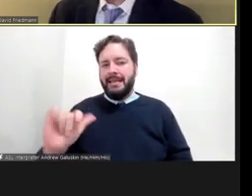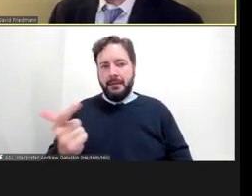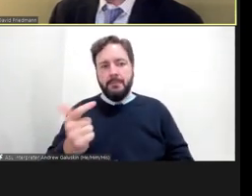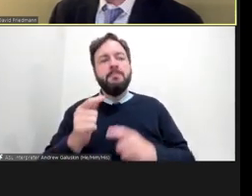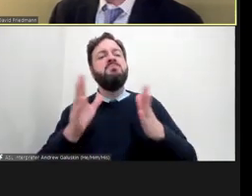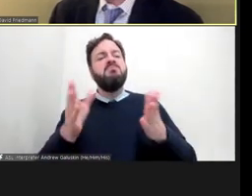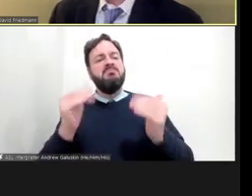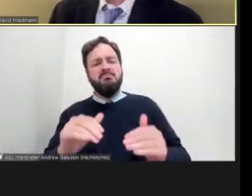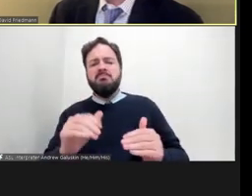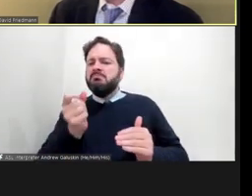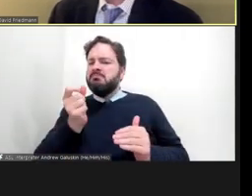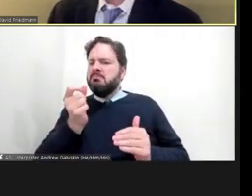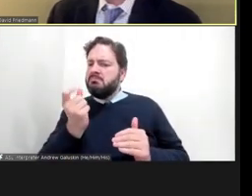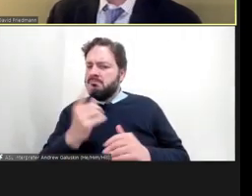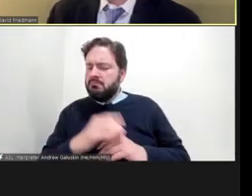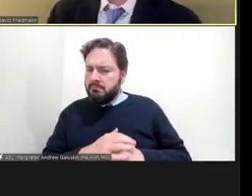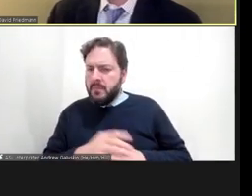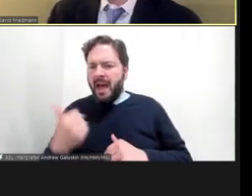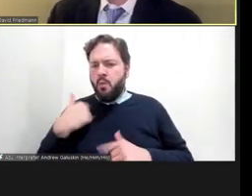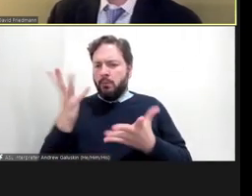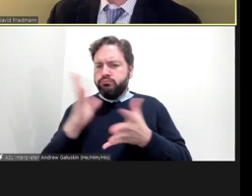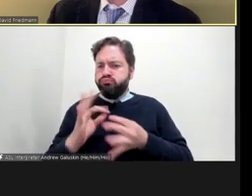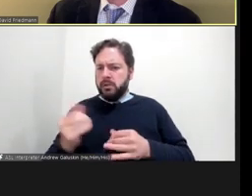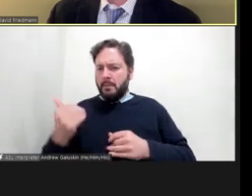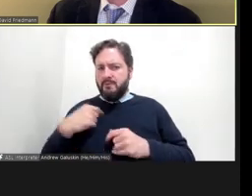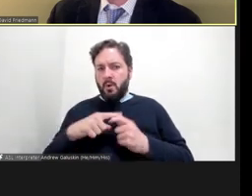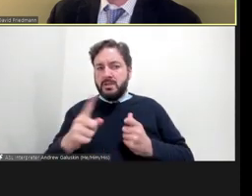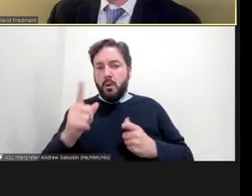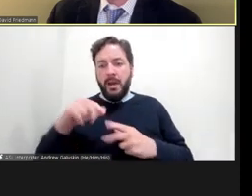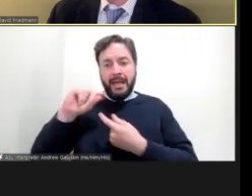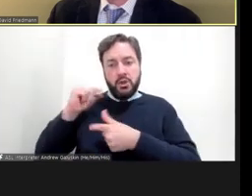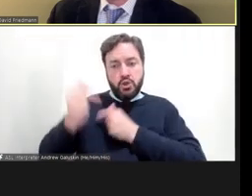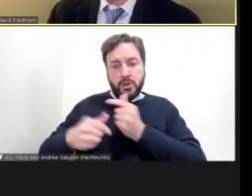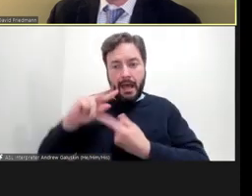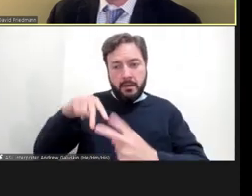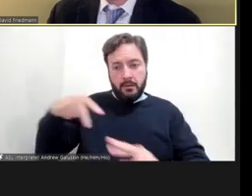to remember that a child having a genetic form of hearing loss doesn't mean that it was inherited.